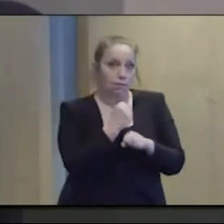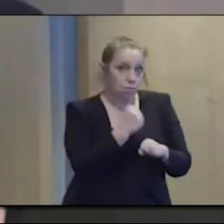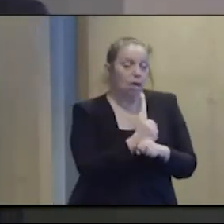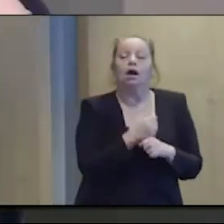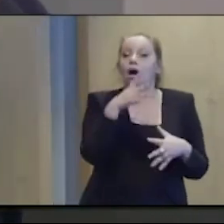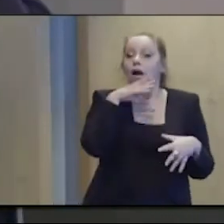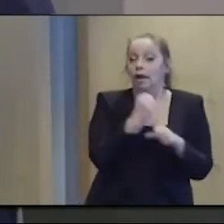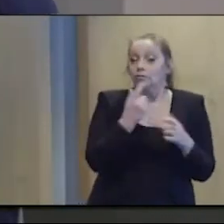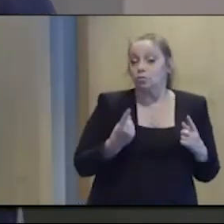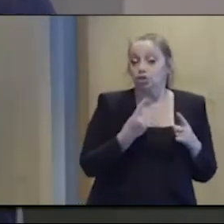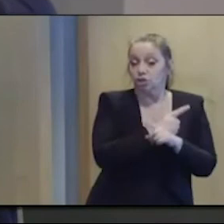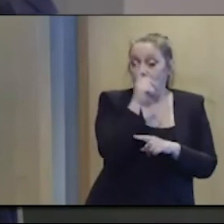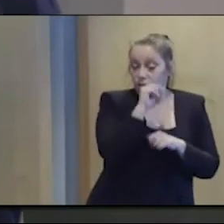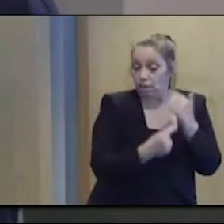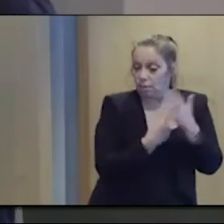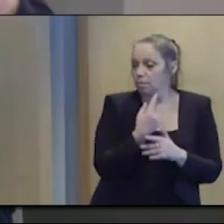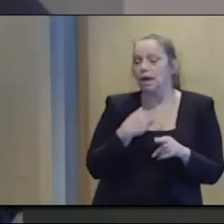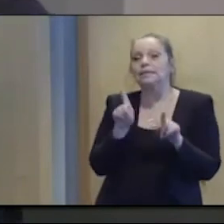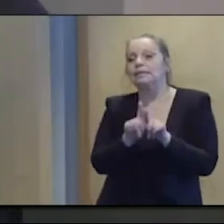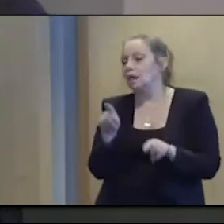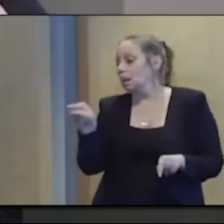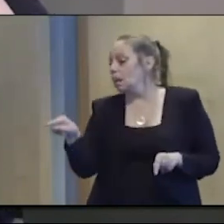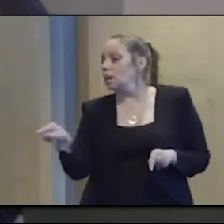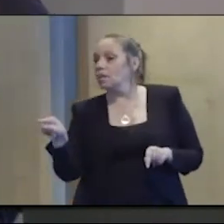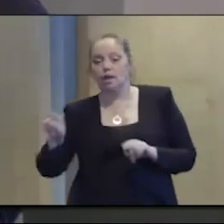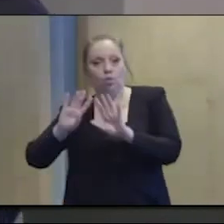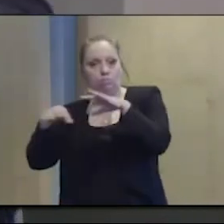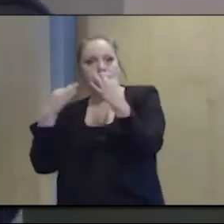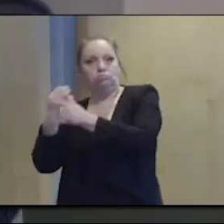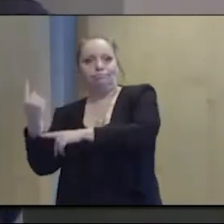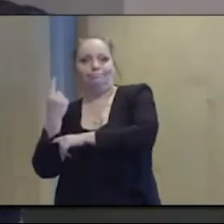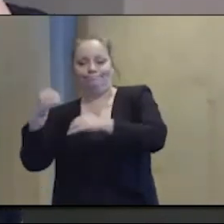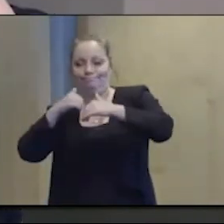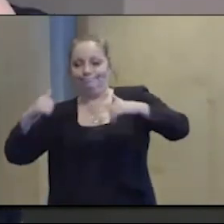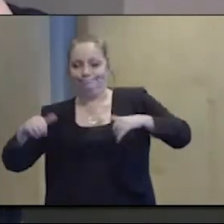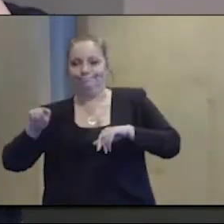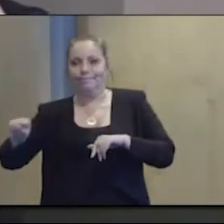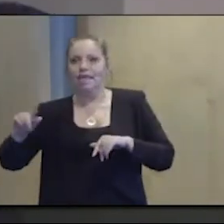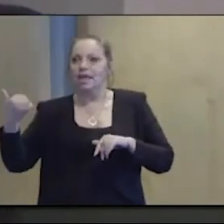change but there's always that overarching, you know destination that we're going to.